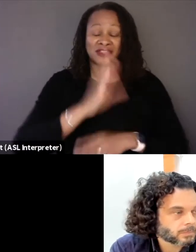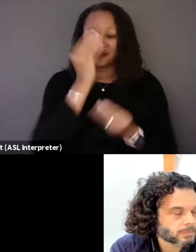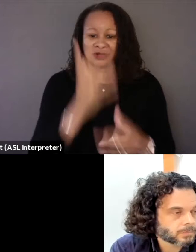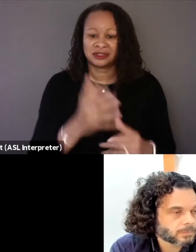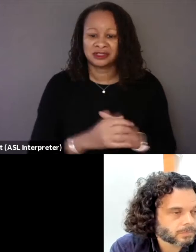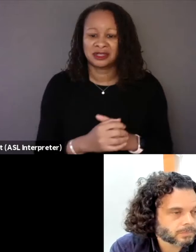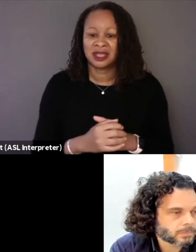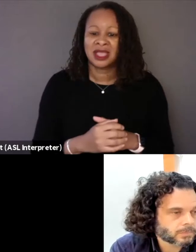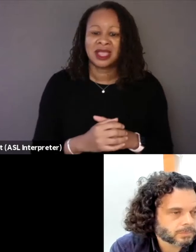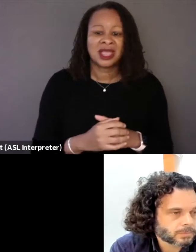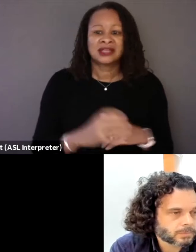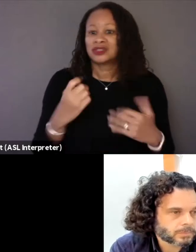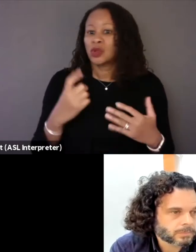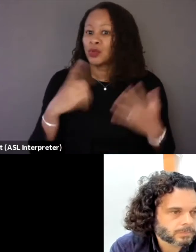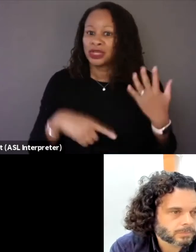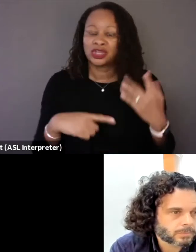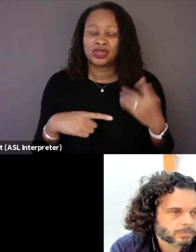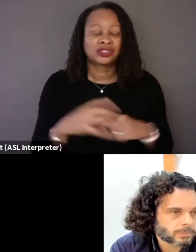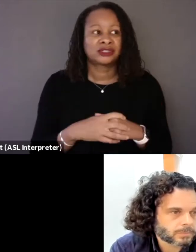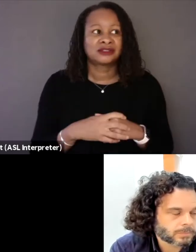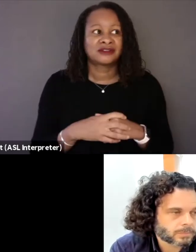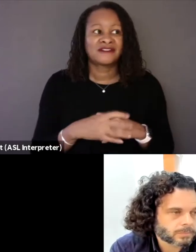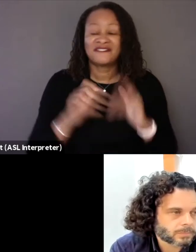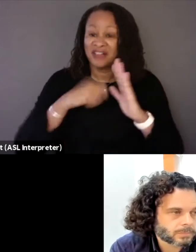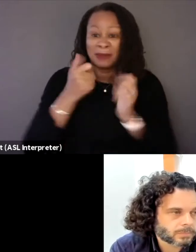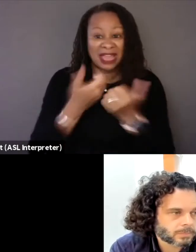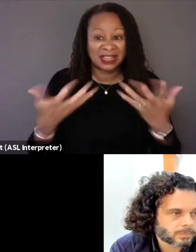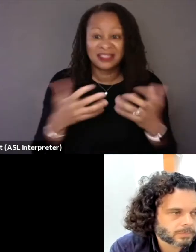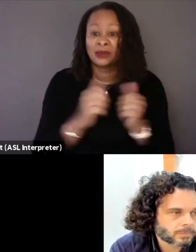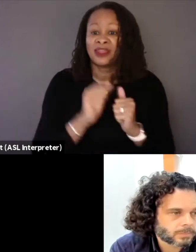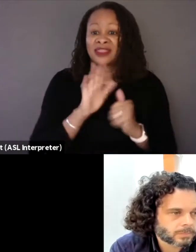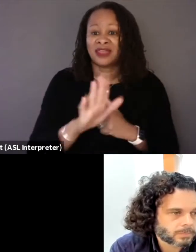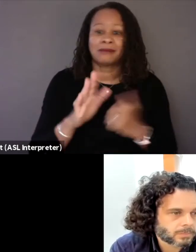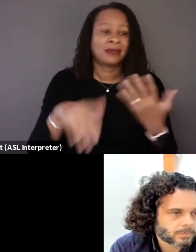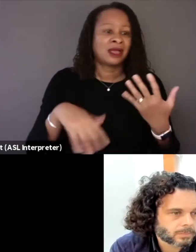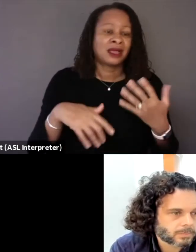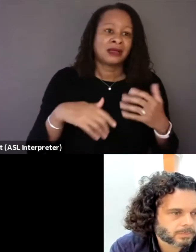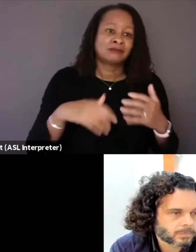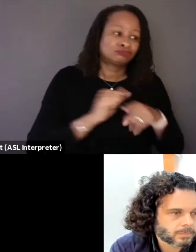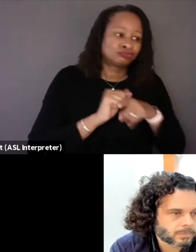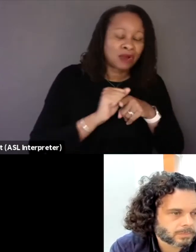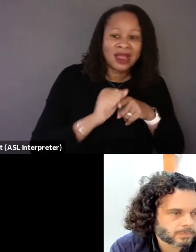training and in their playing games and everything. So that presented a huge hurdle, but they sort of set the tone in it pivoted.